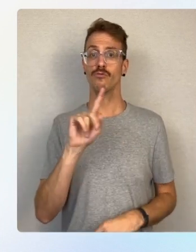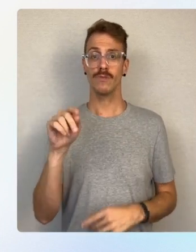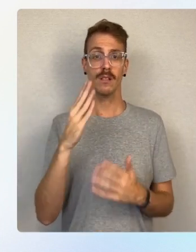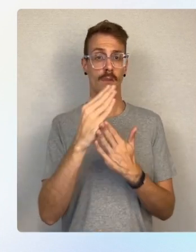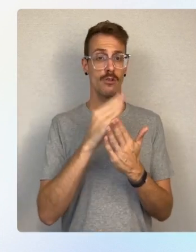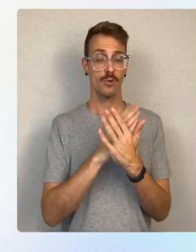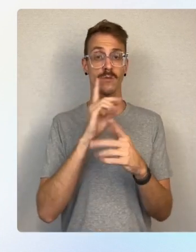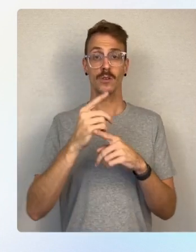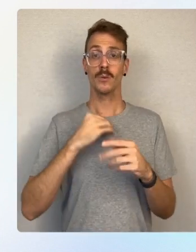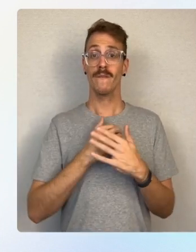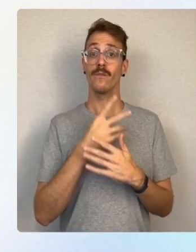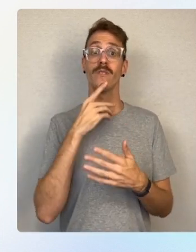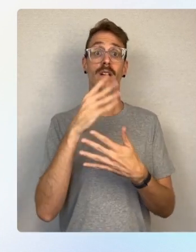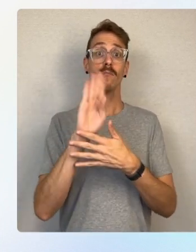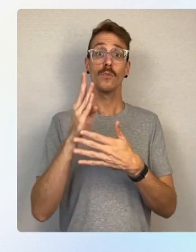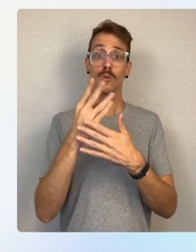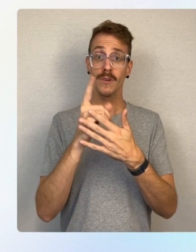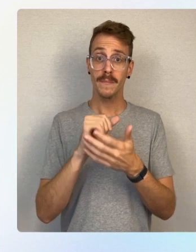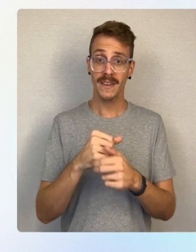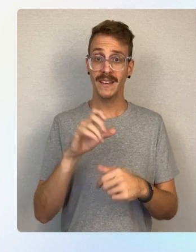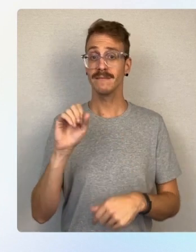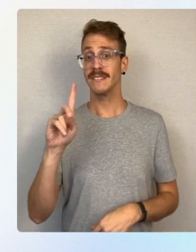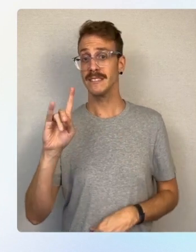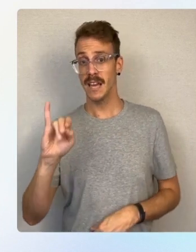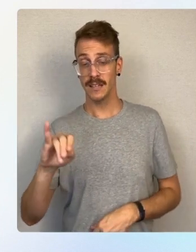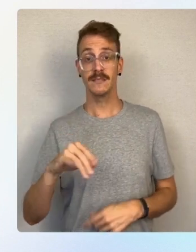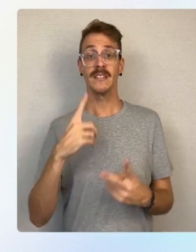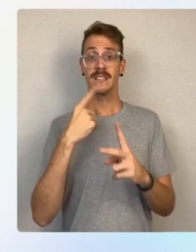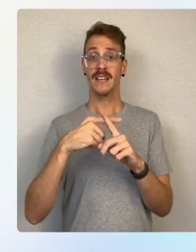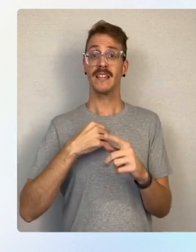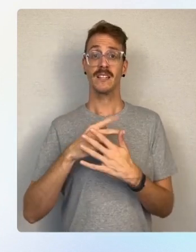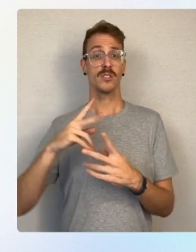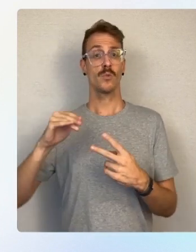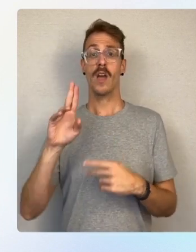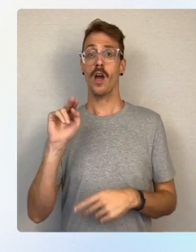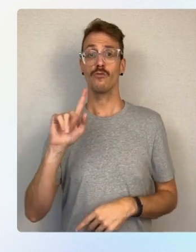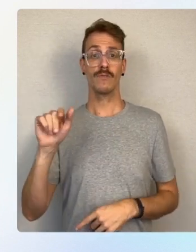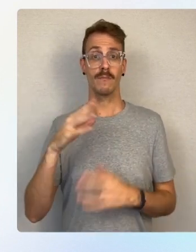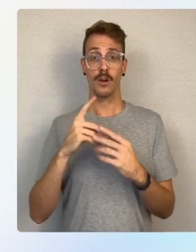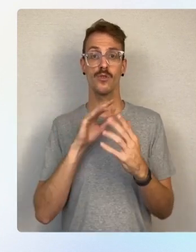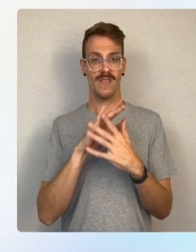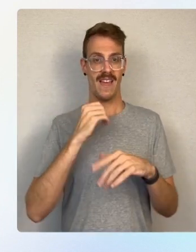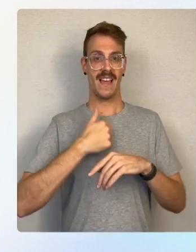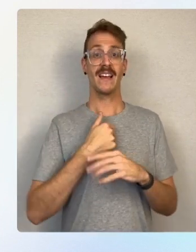which is responsible for developer-facing blueprint nodes and APIs. The second contains the Wit Unreal module,